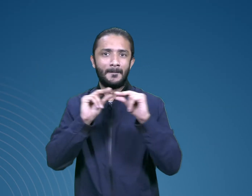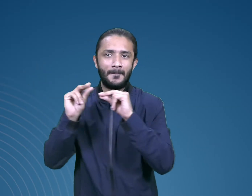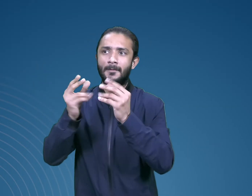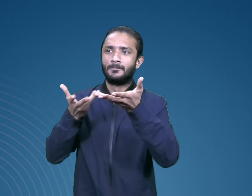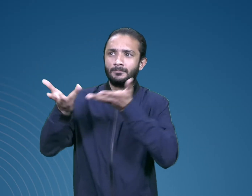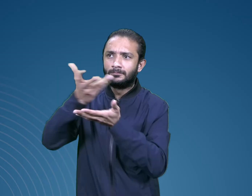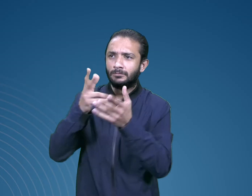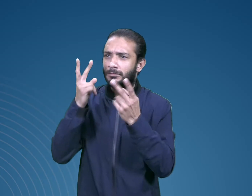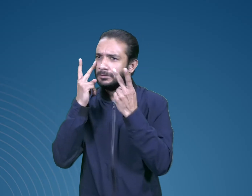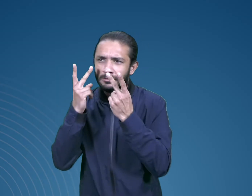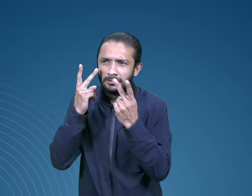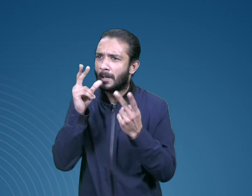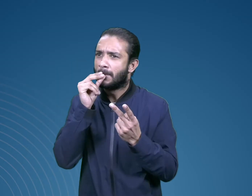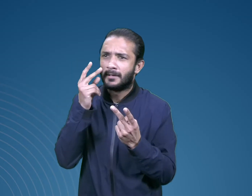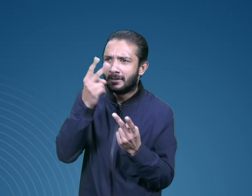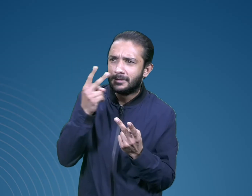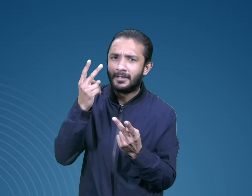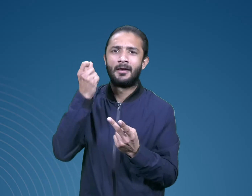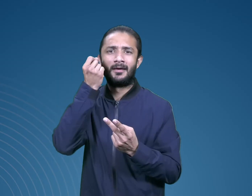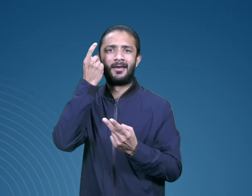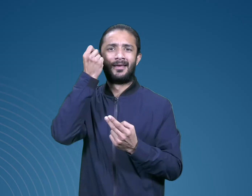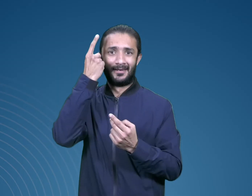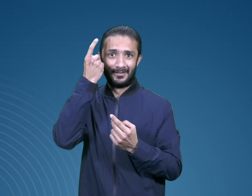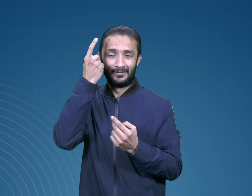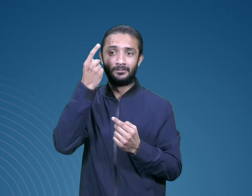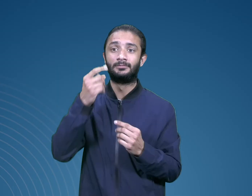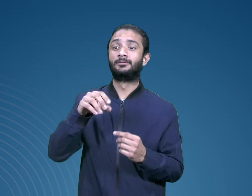and requires more attention and rely on lip reading.